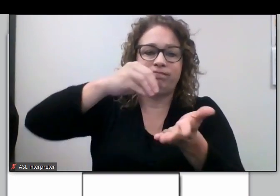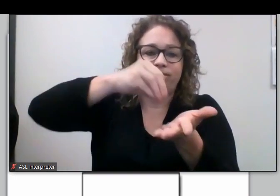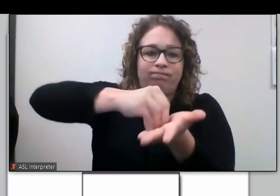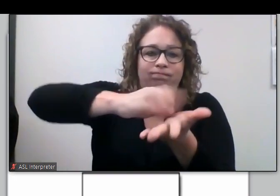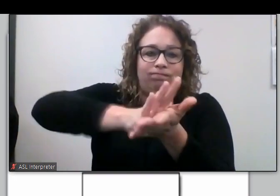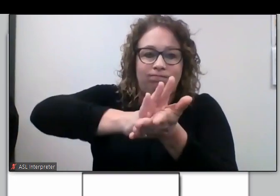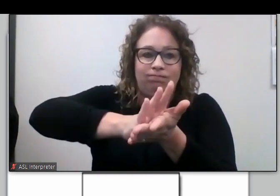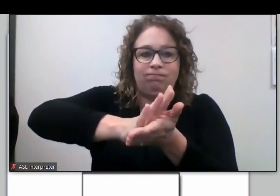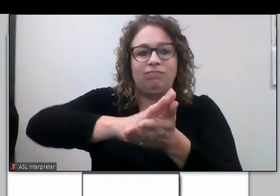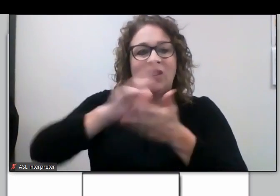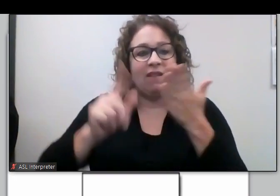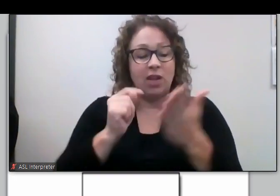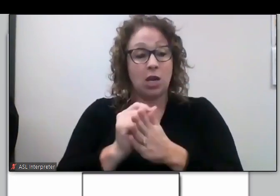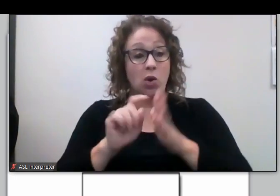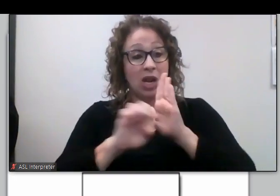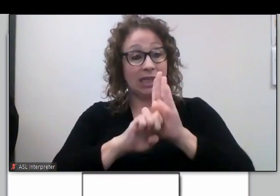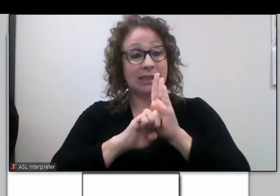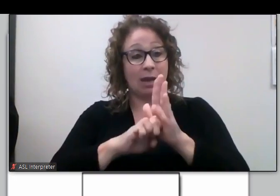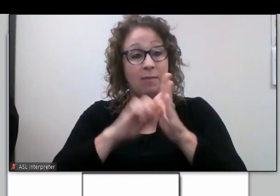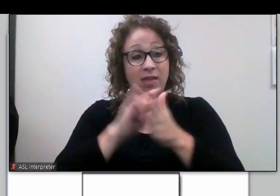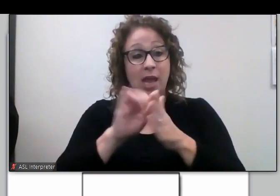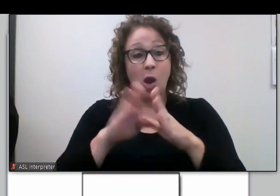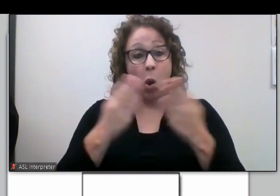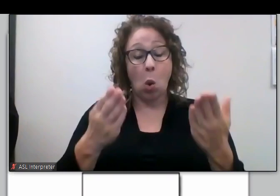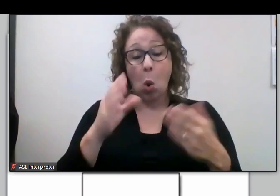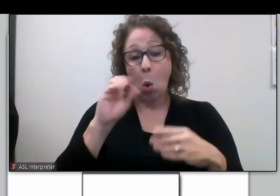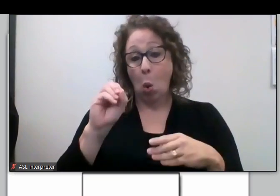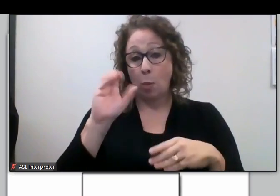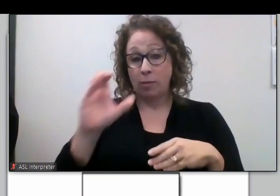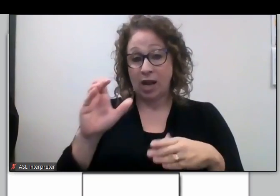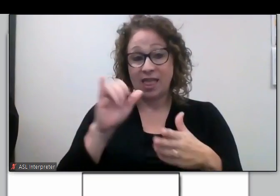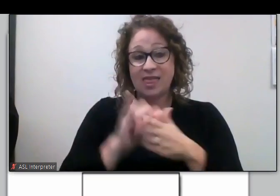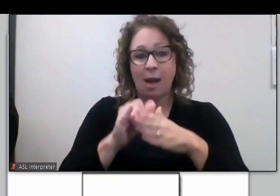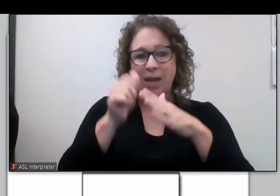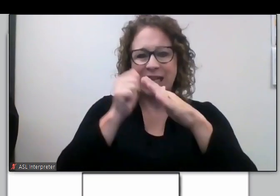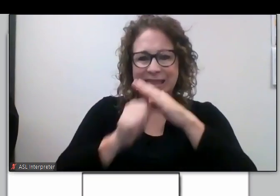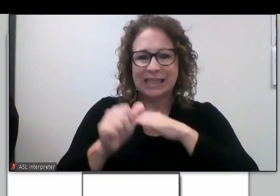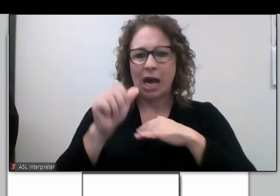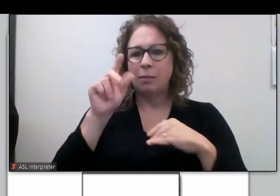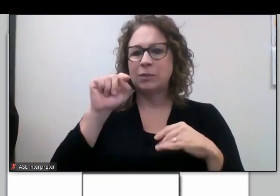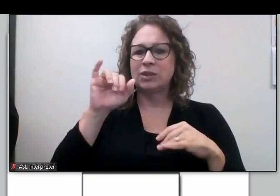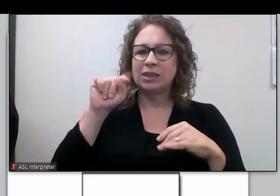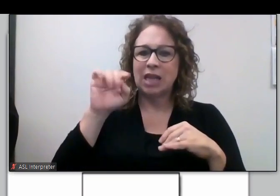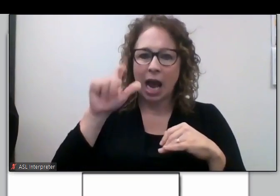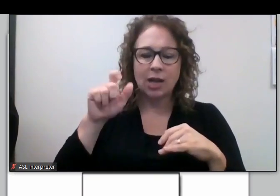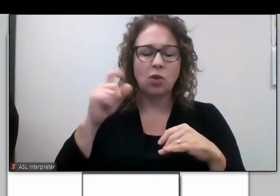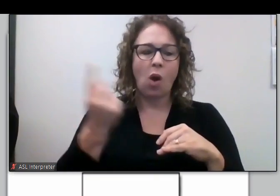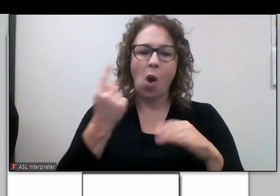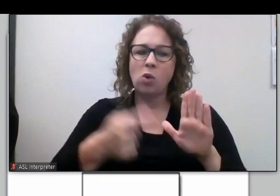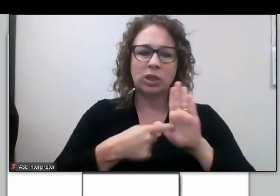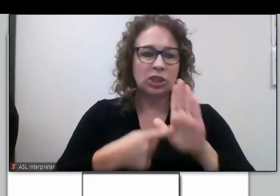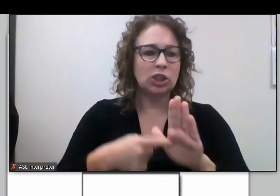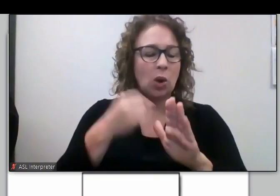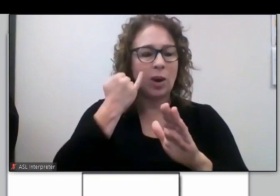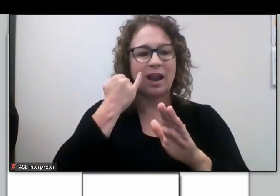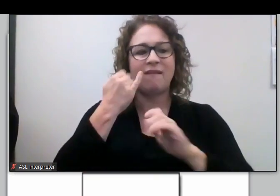An example of open captions would be like the subtitles that always play when foreign language is spoken during a movie.